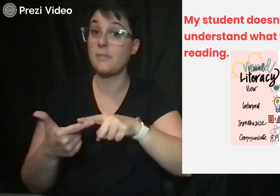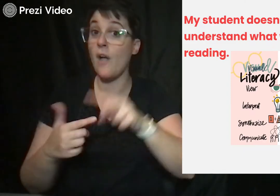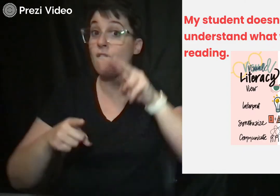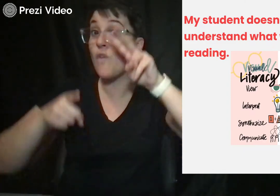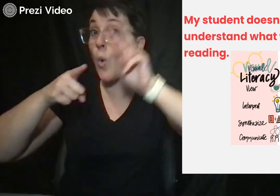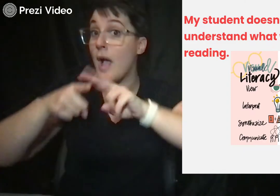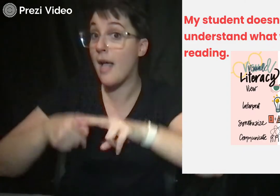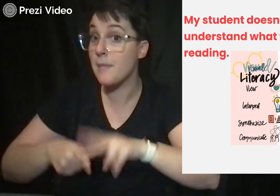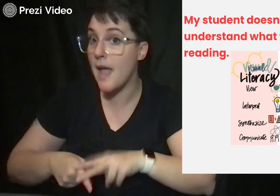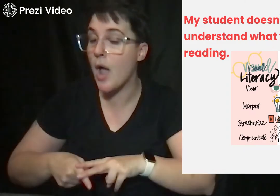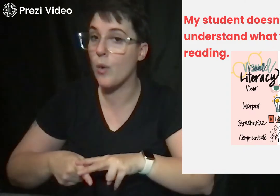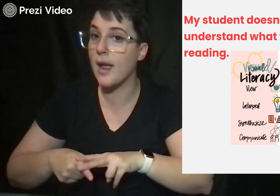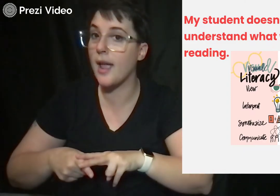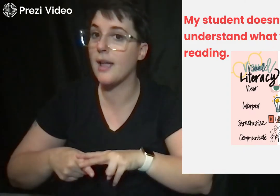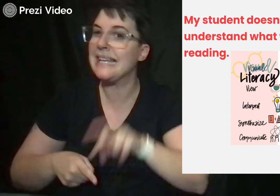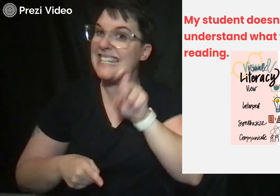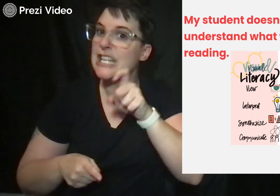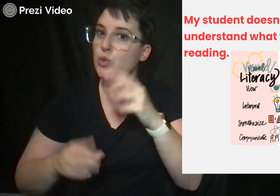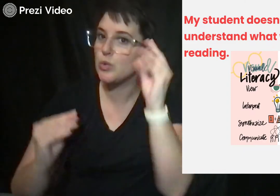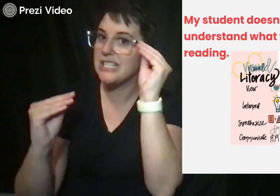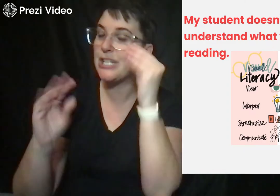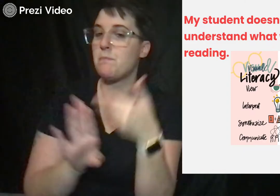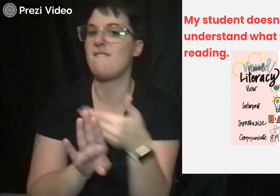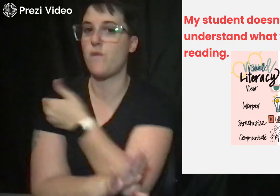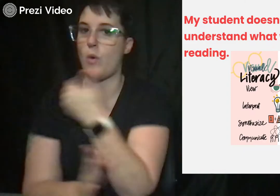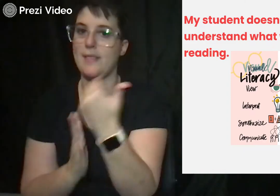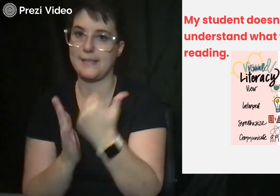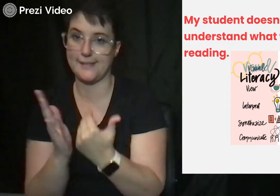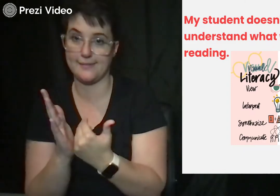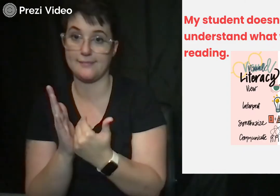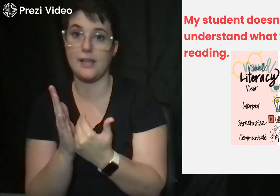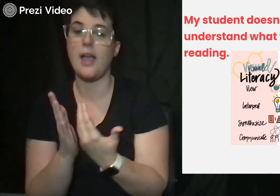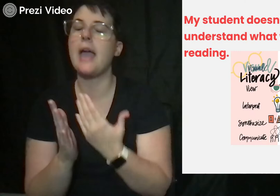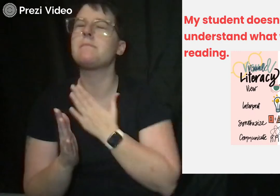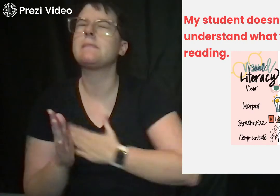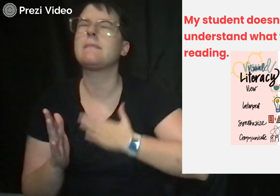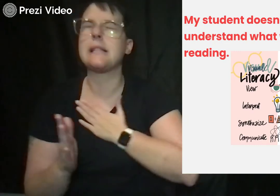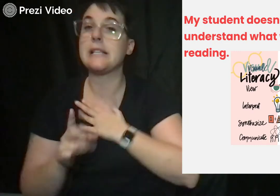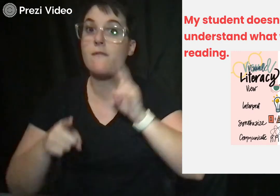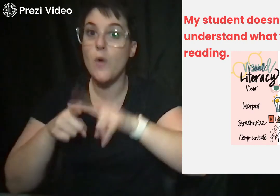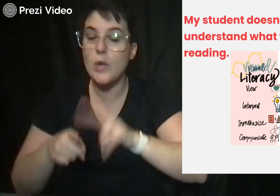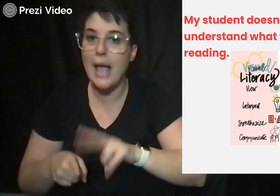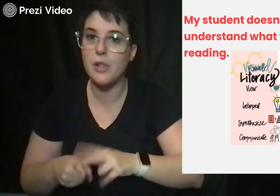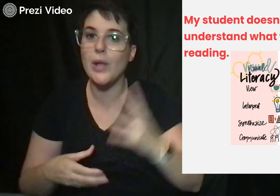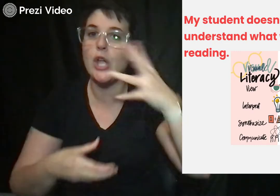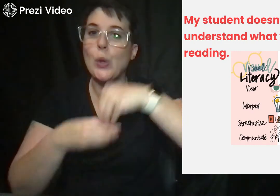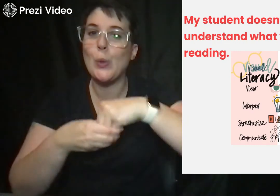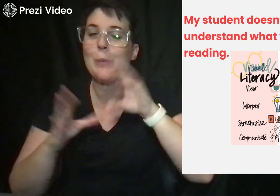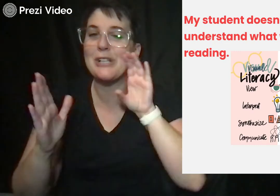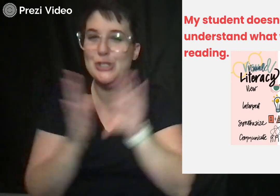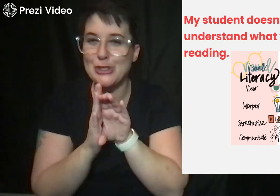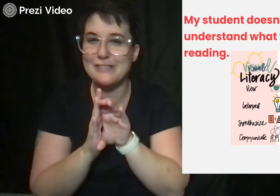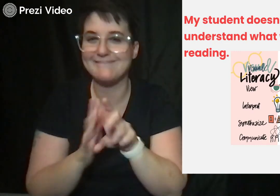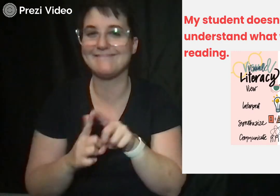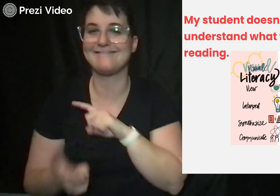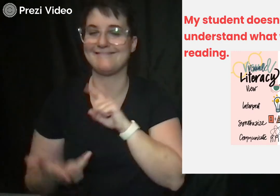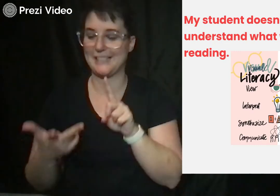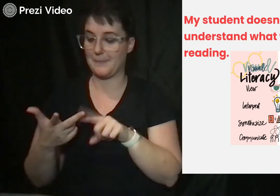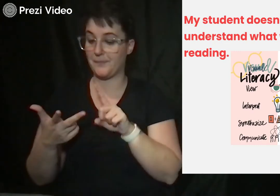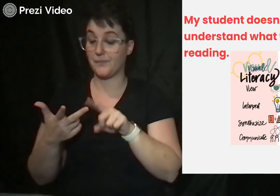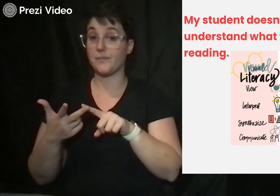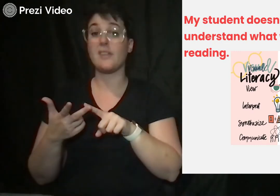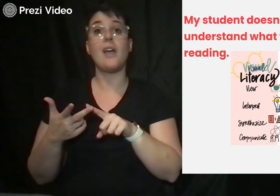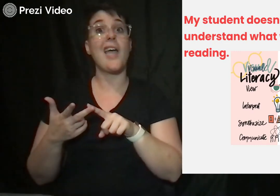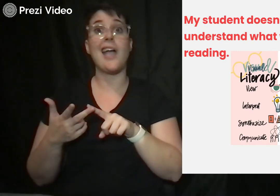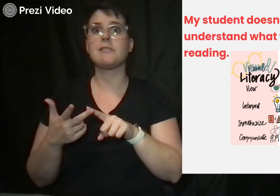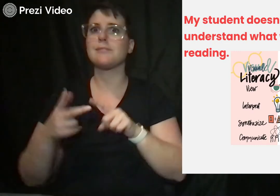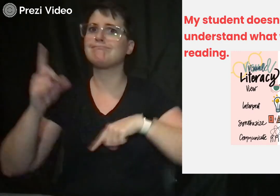Second: pre-teach vocabulary with pictures so students can better understand lesson content.